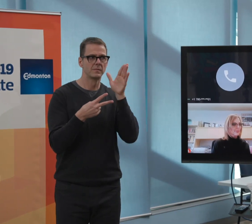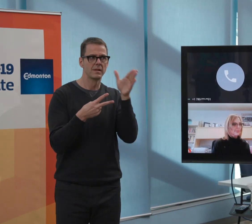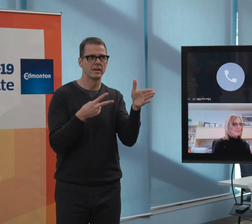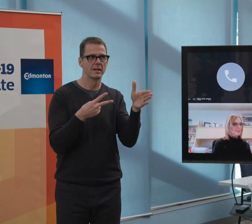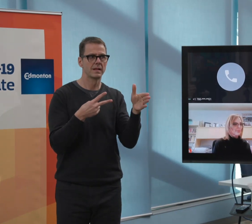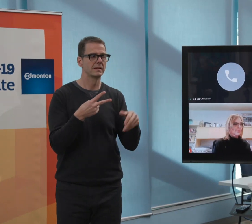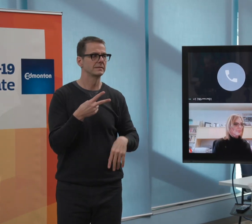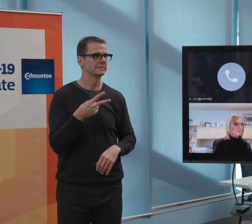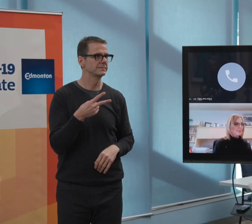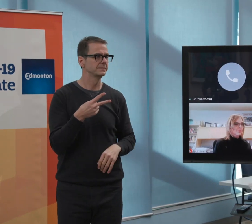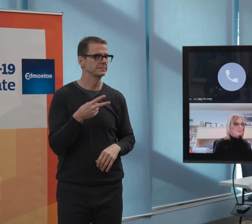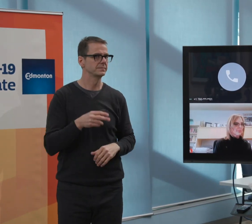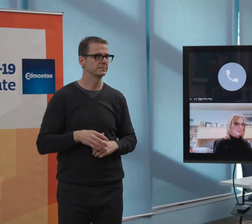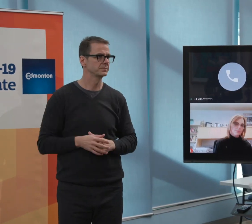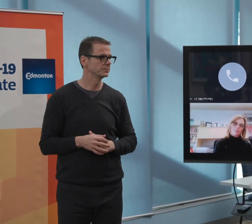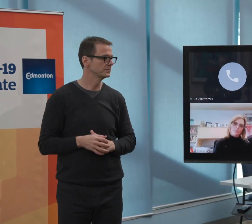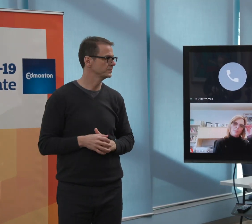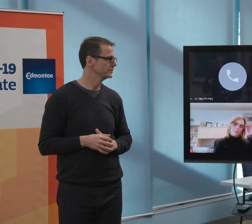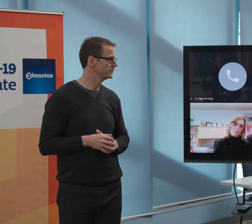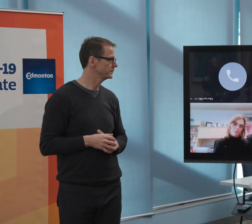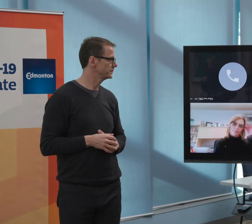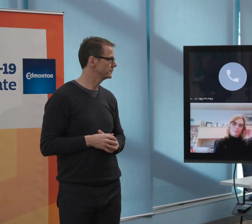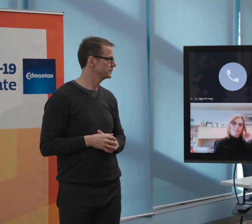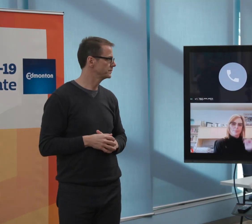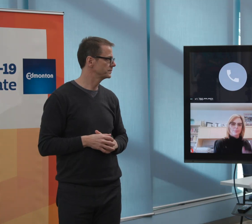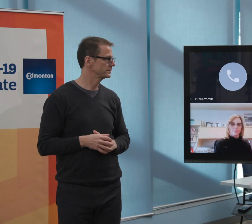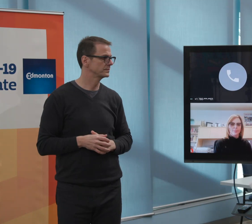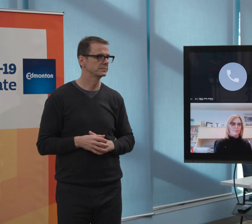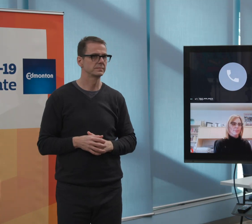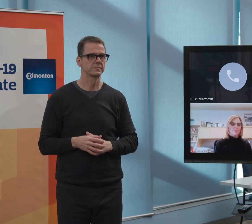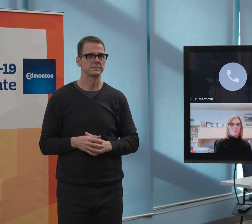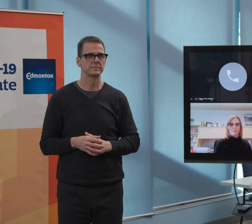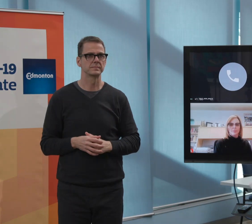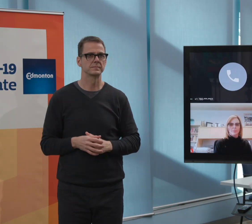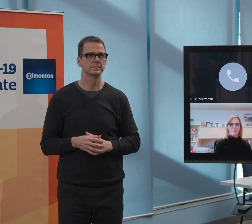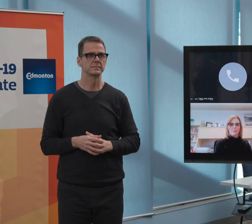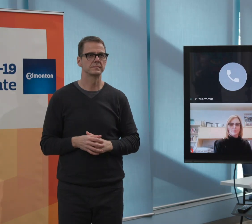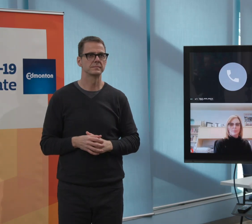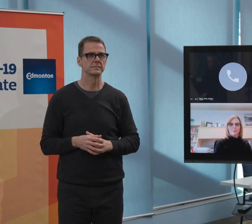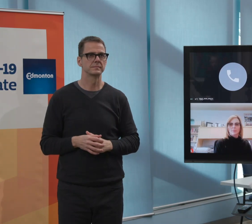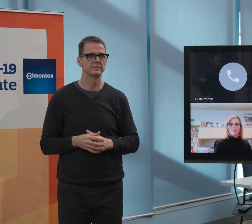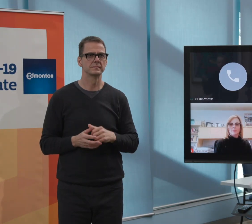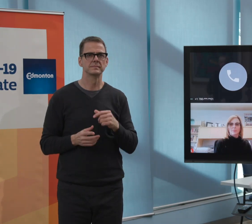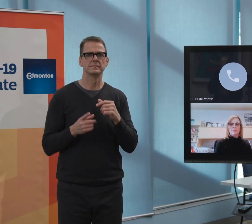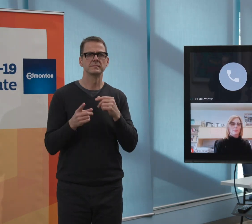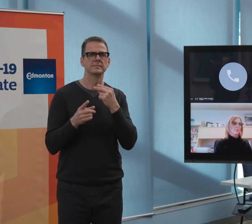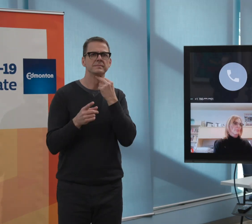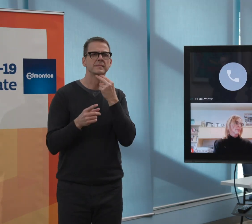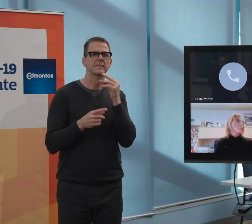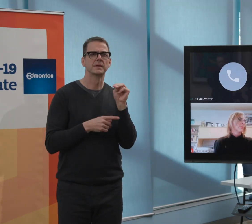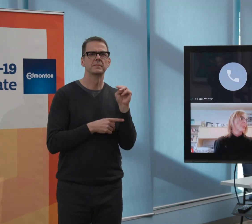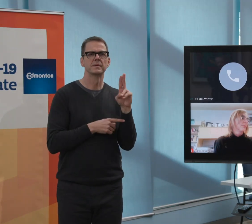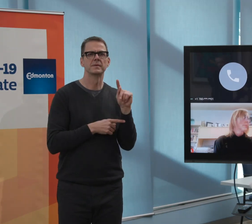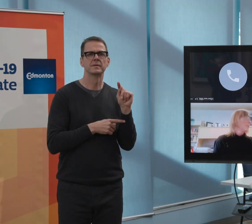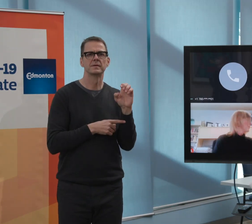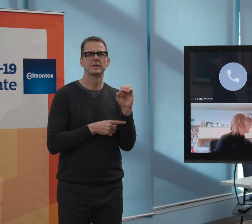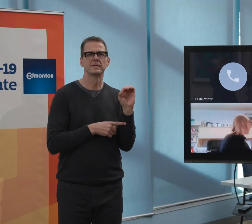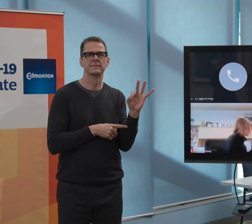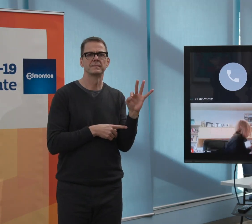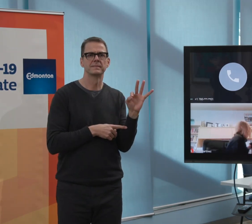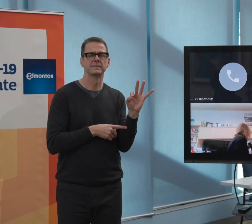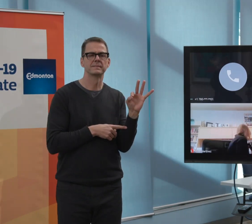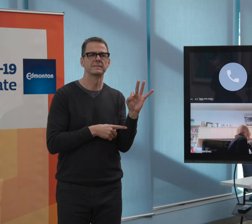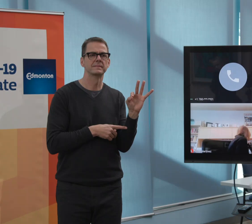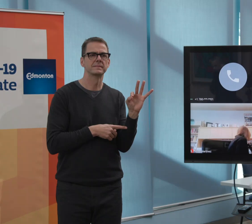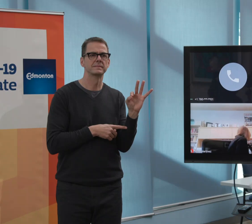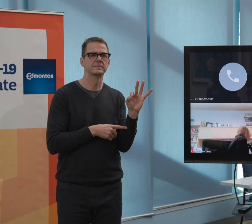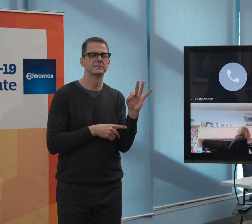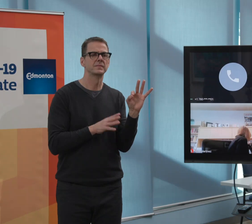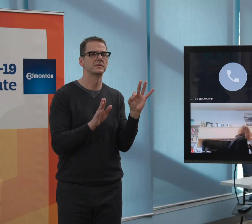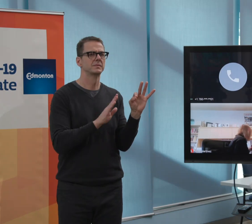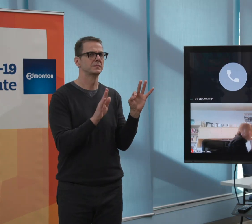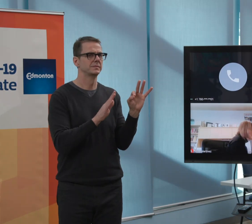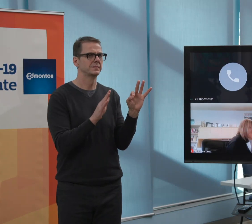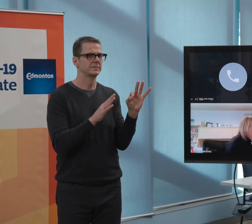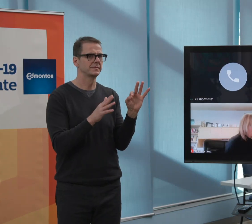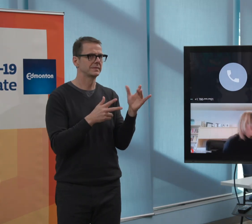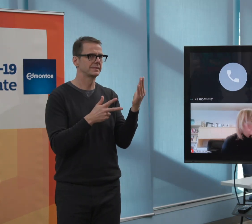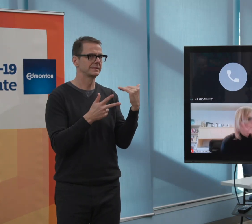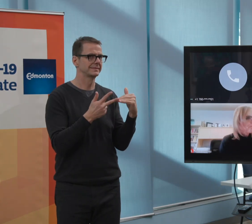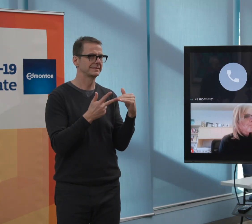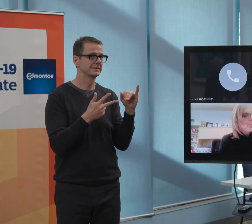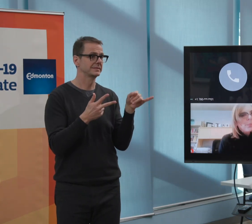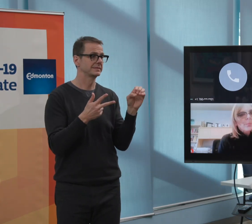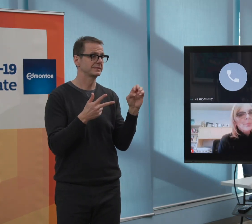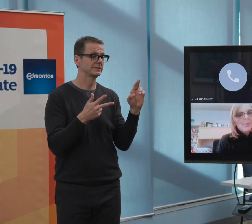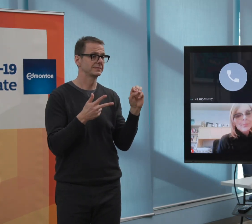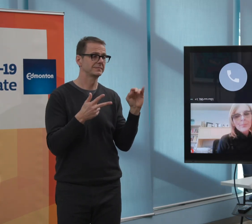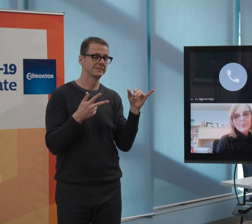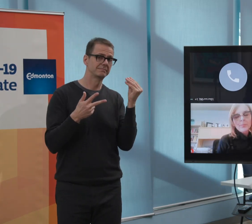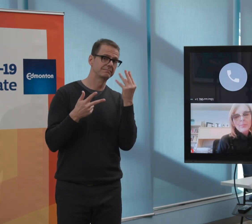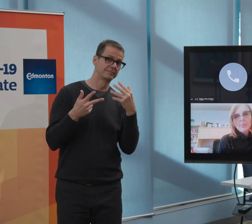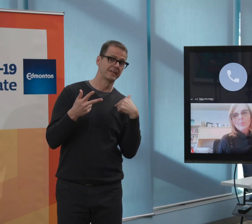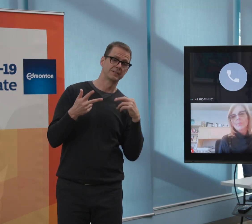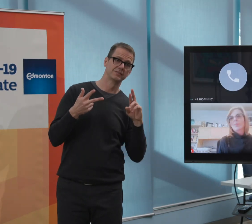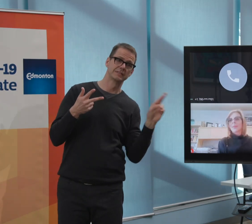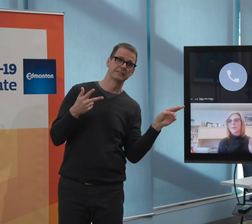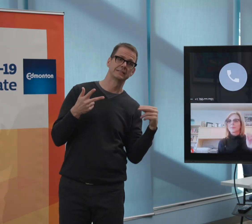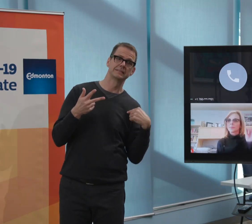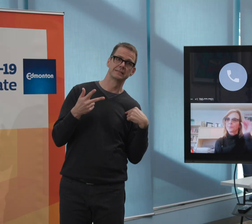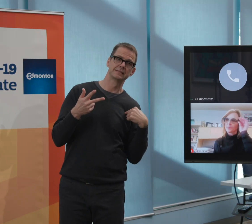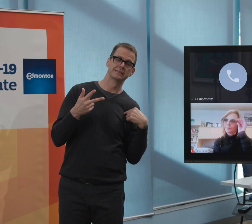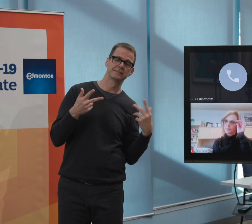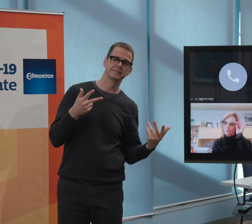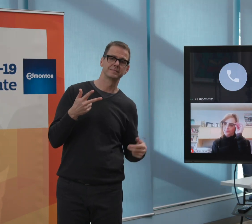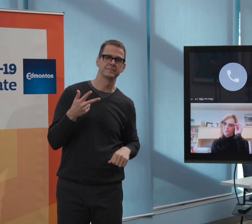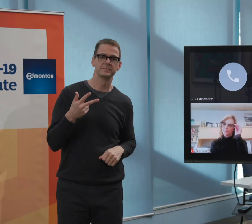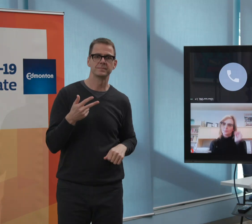you need to unmute if you haven't done so Natasha go ahead go ahead Jeremy what